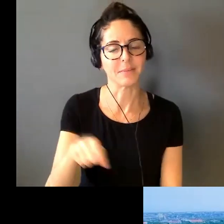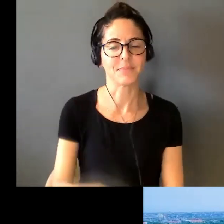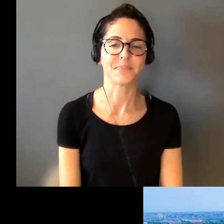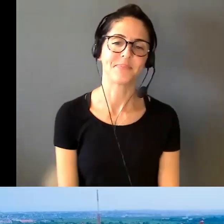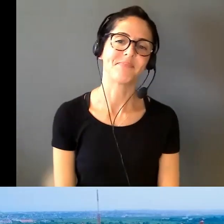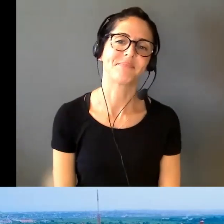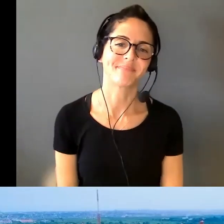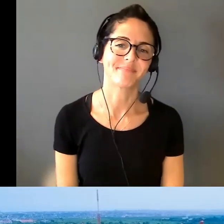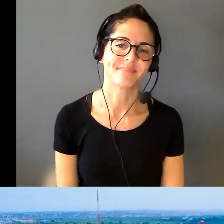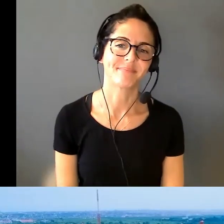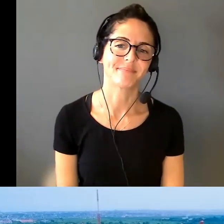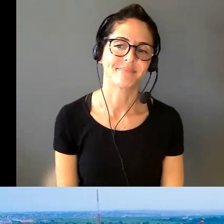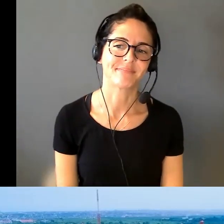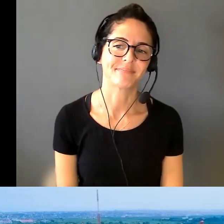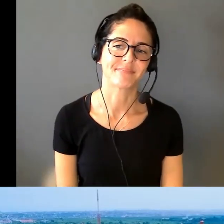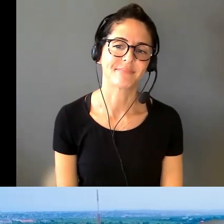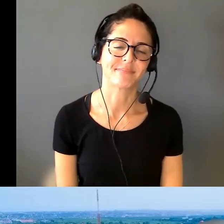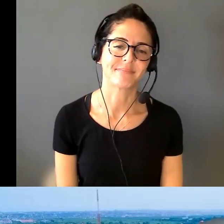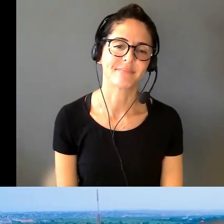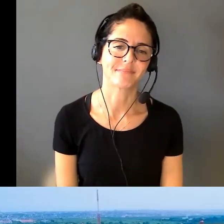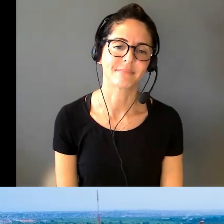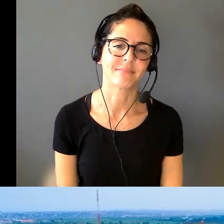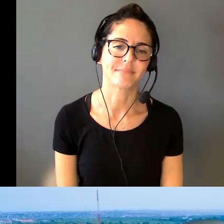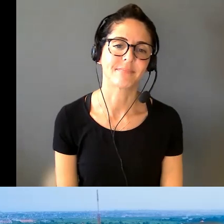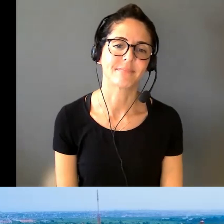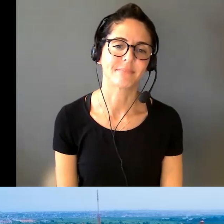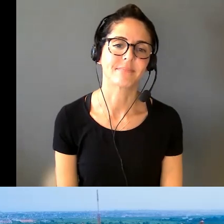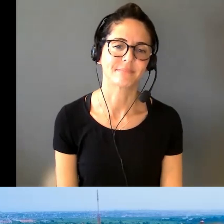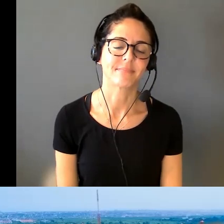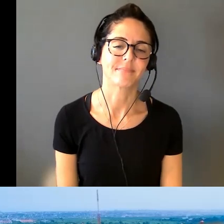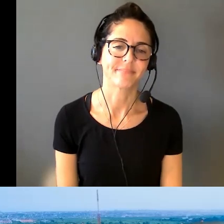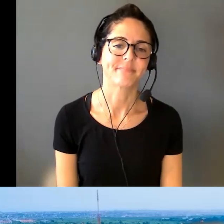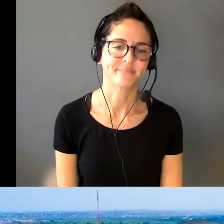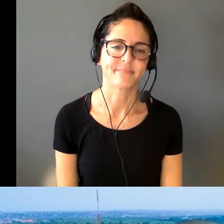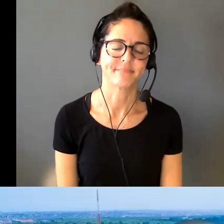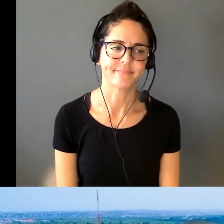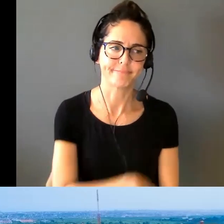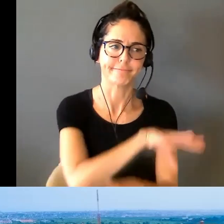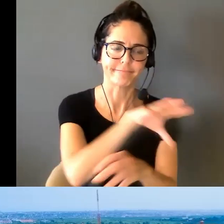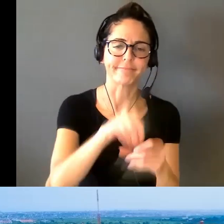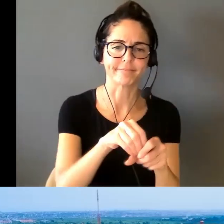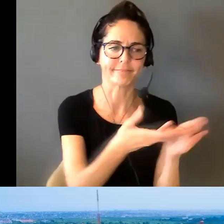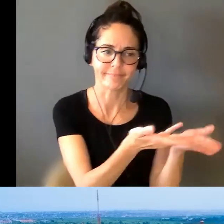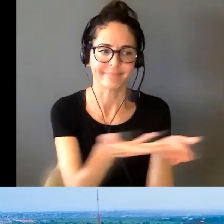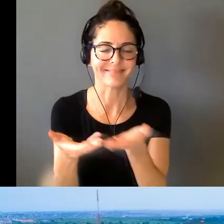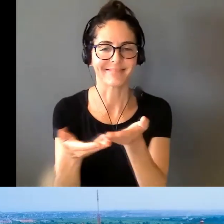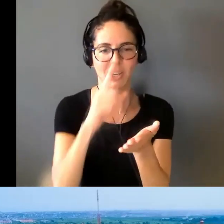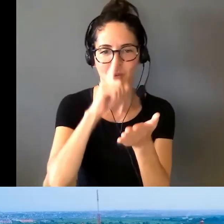actually pushing the research. The research should not be done in a vacuum,